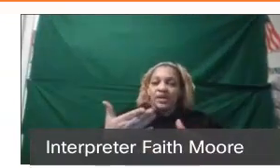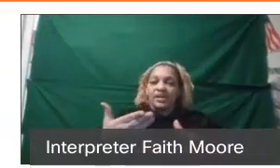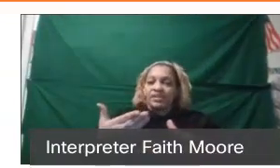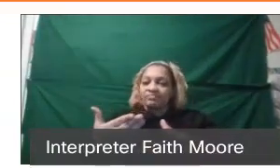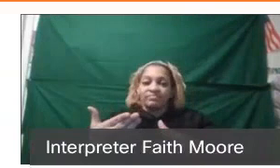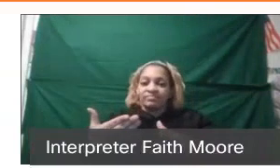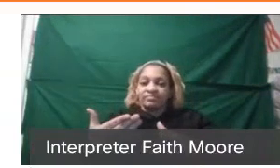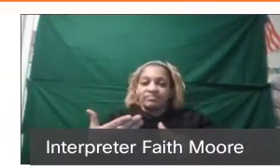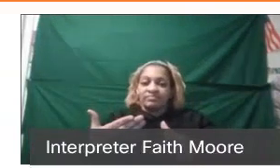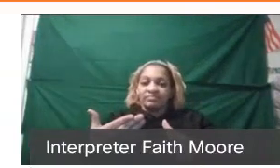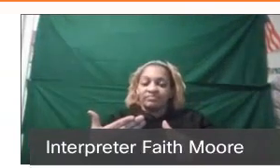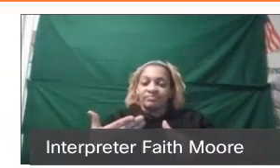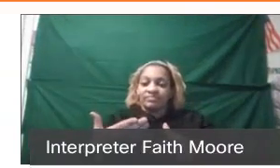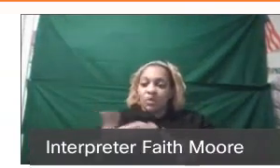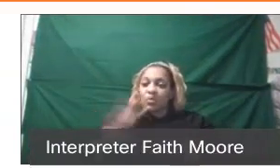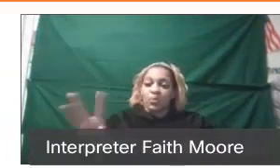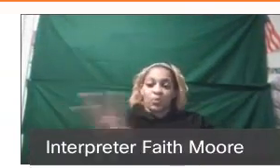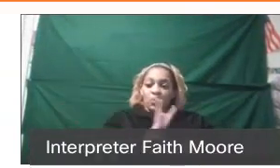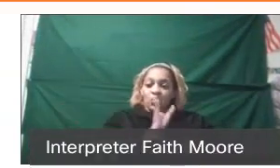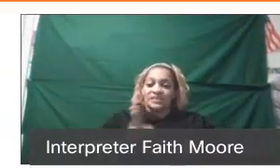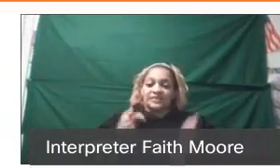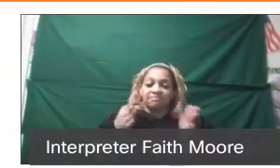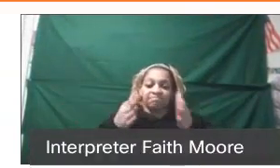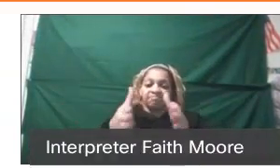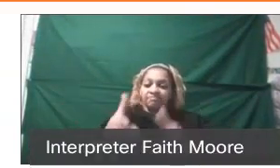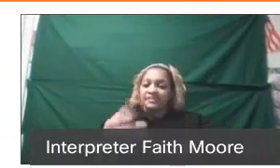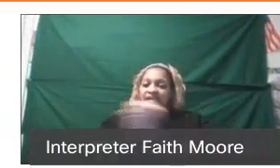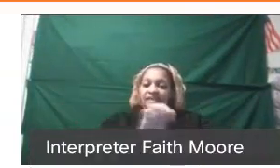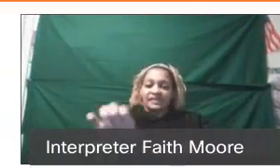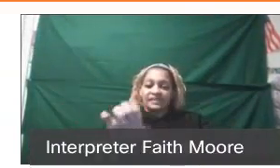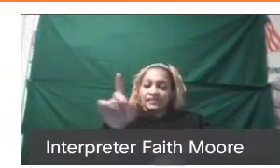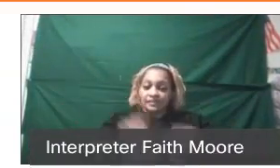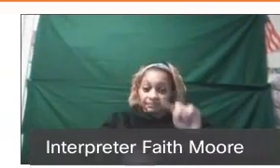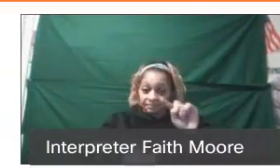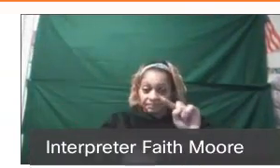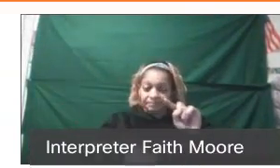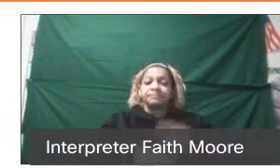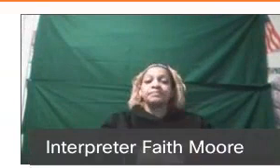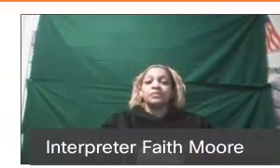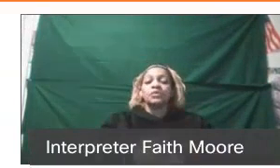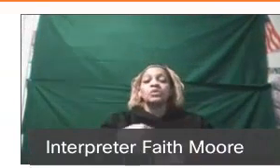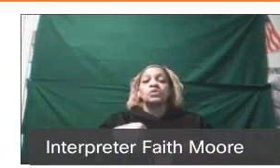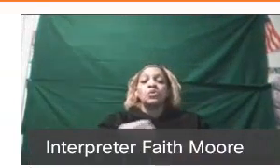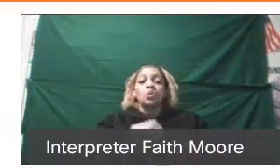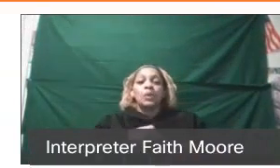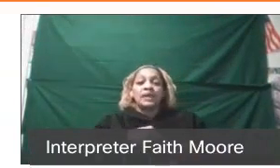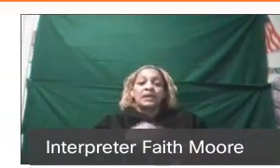You spend on this whole segment of Eva. So, what we are concerned about.